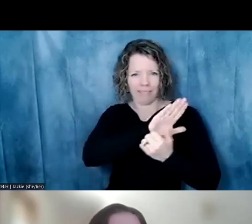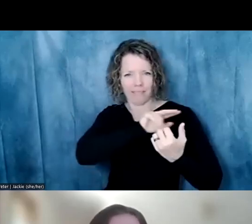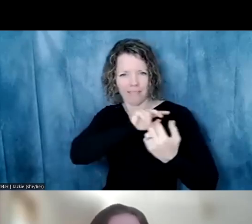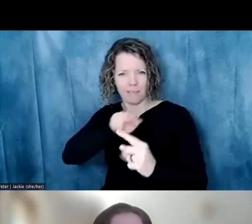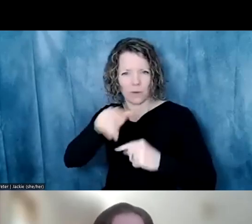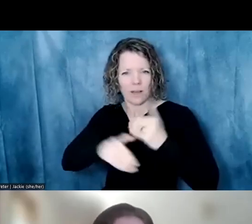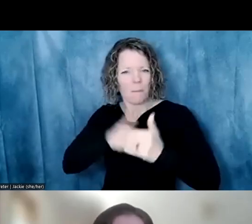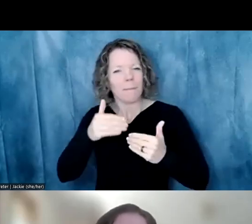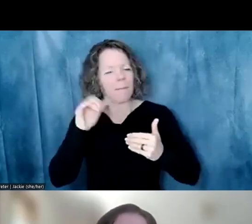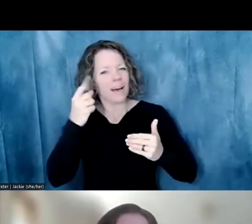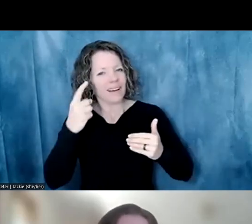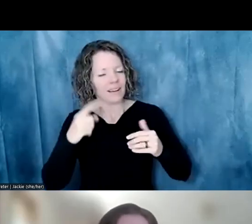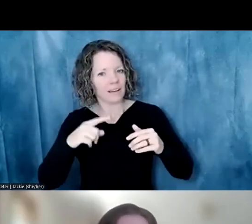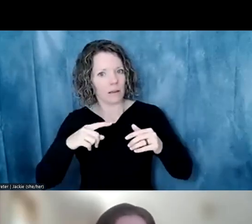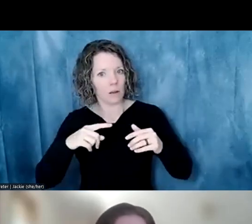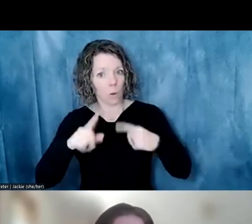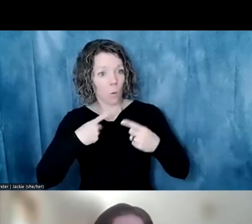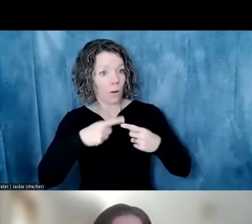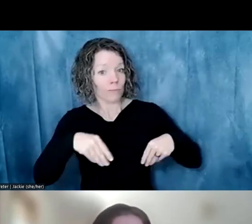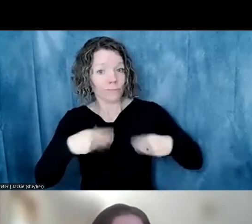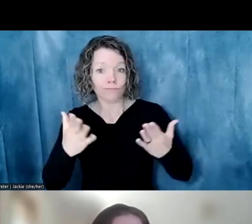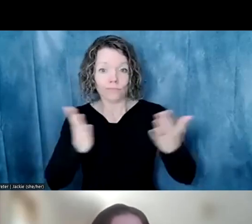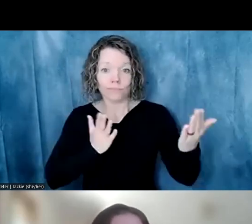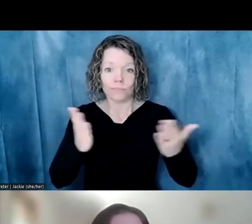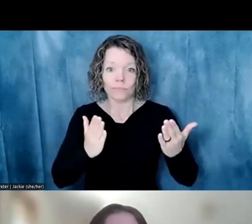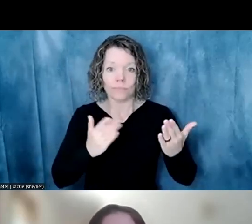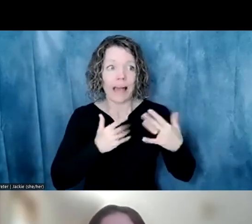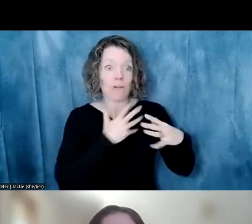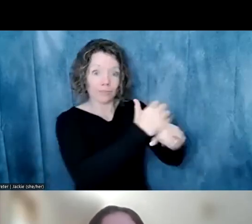the person providing services and the person receiving services. And what the imagined